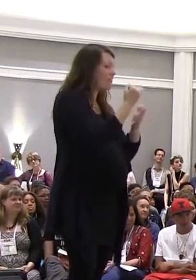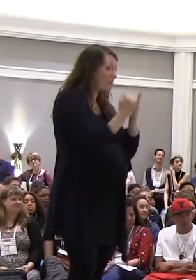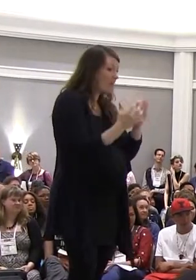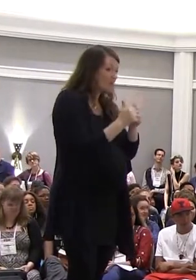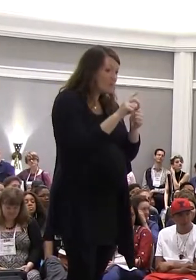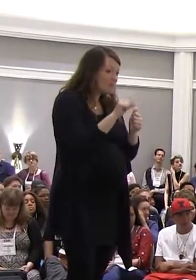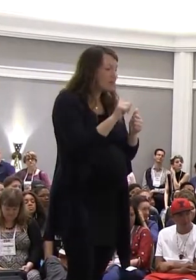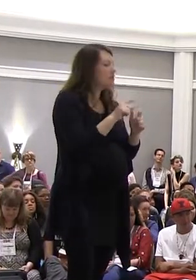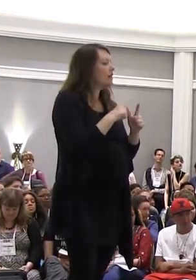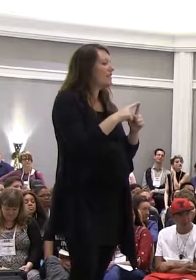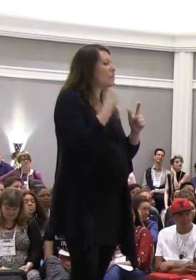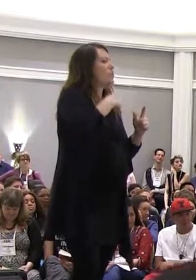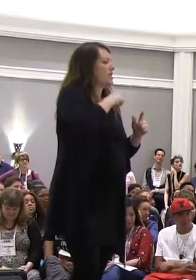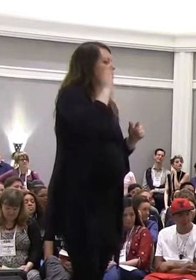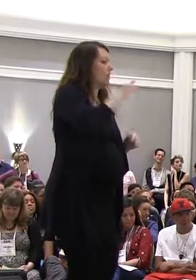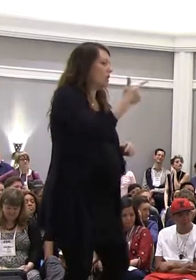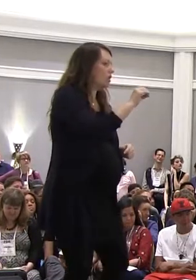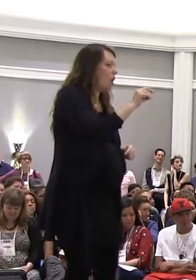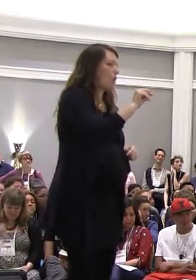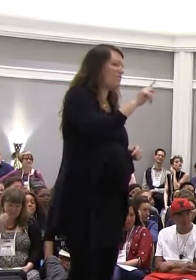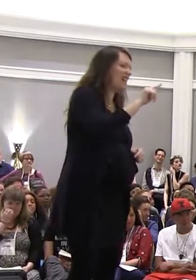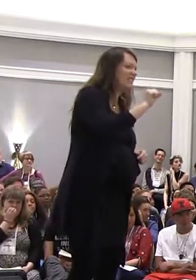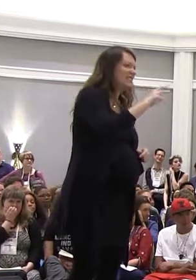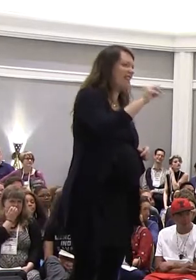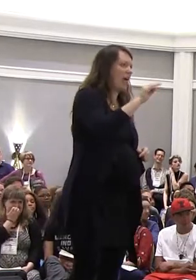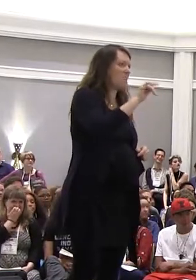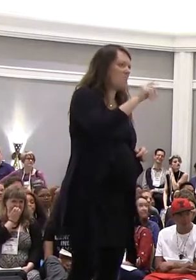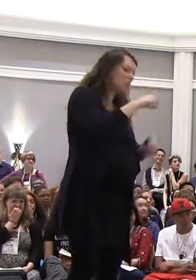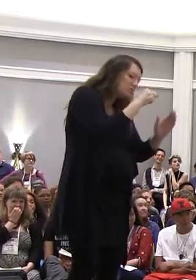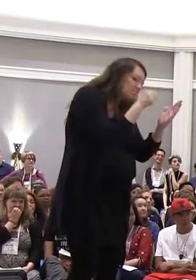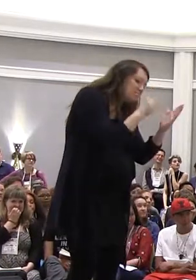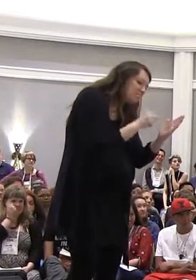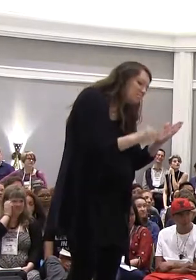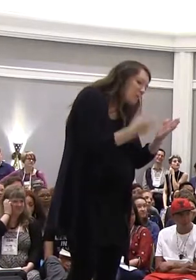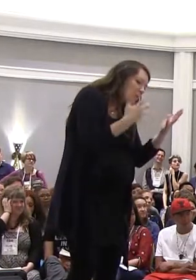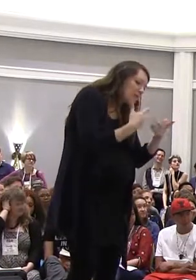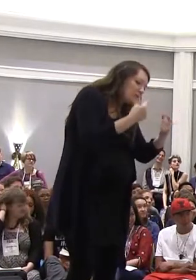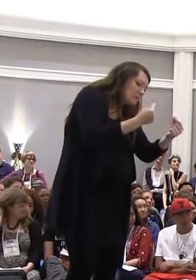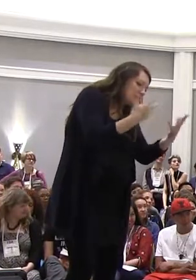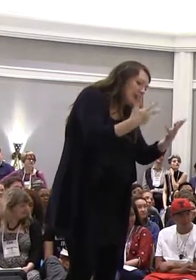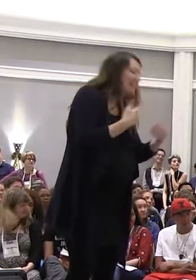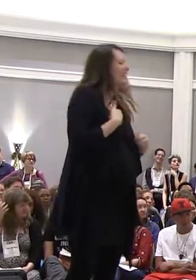we are going nuts and bolts action items. So we're like thanks for showing up, we're glad that you care.